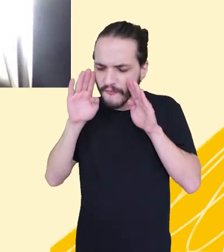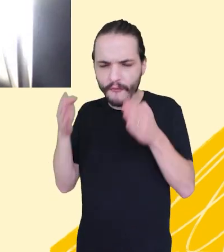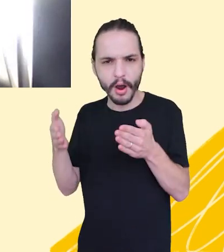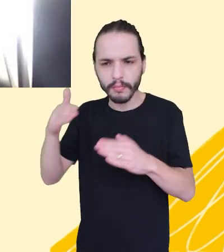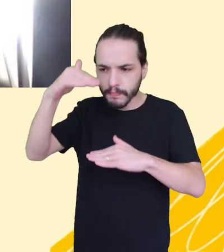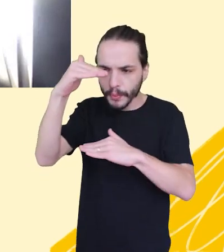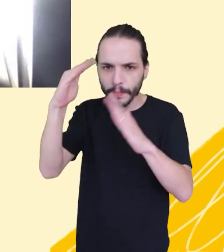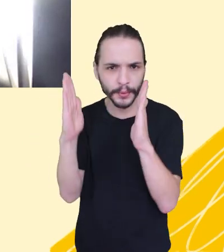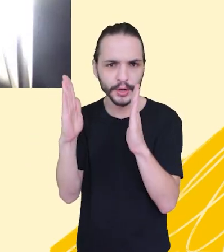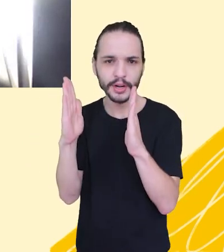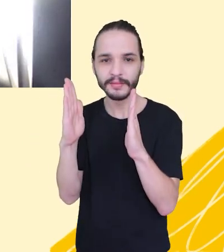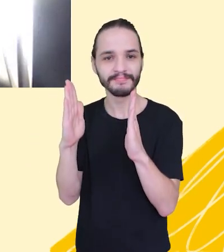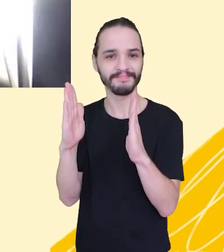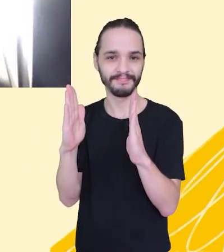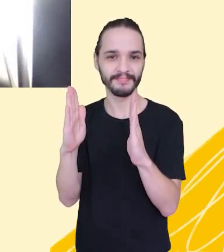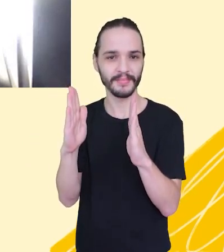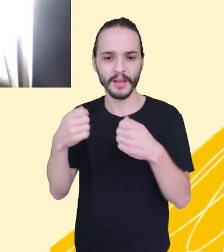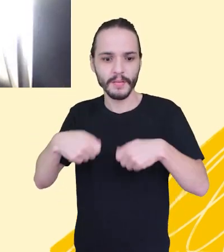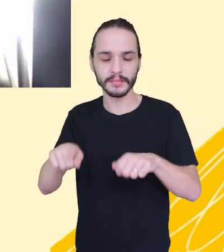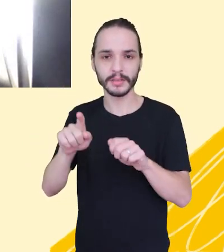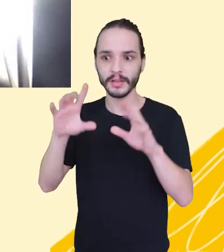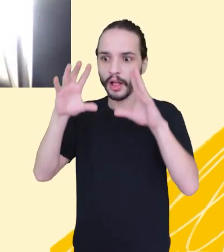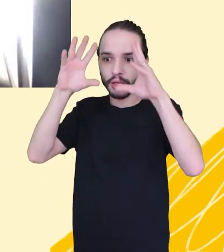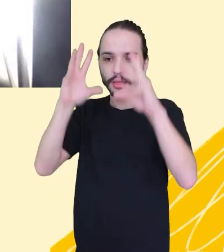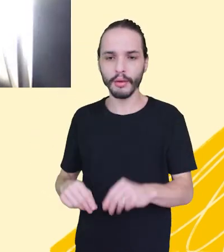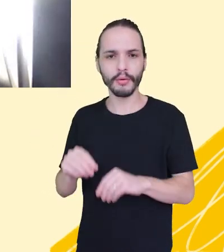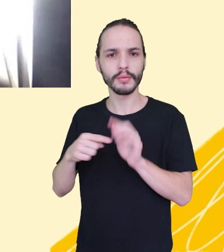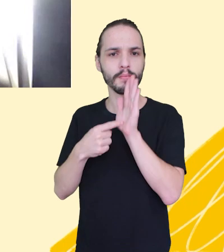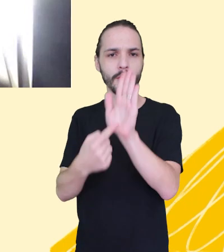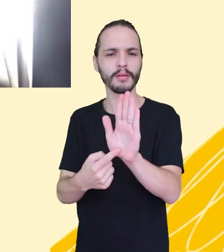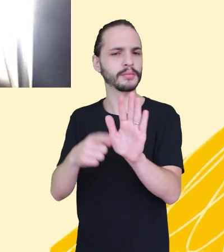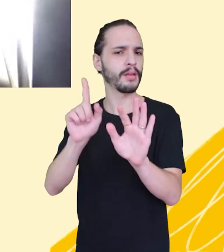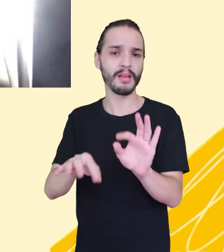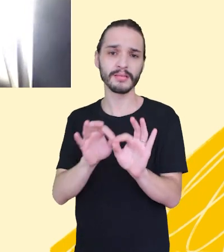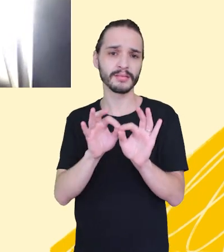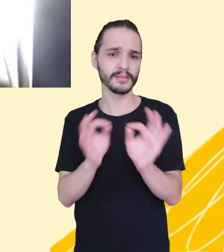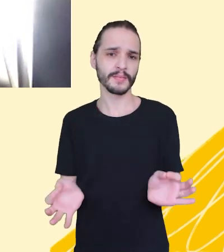And it's much... it makes sense. It's as simple.